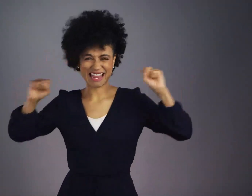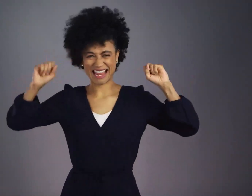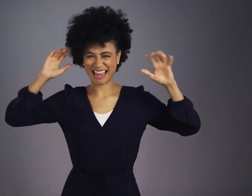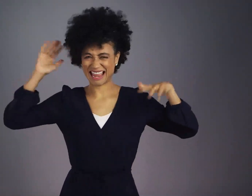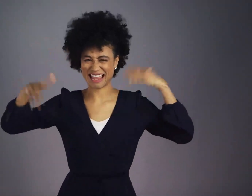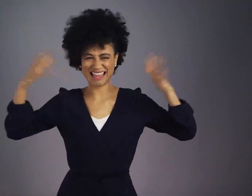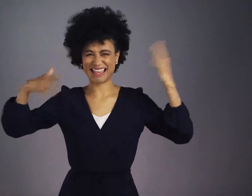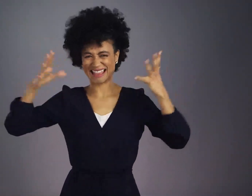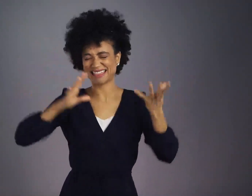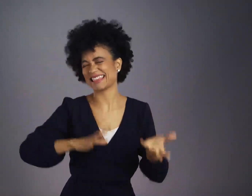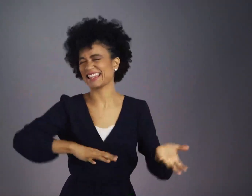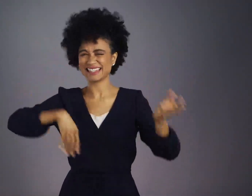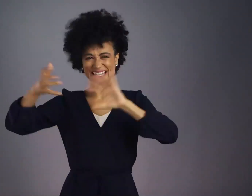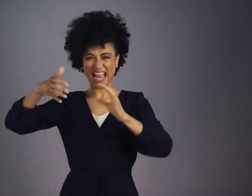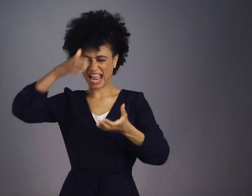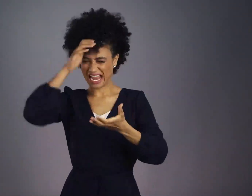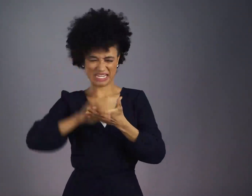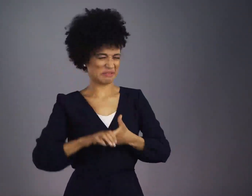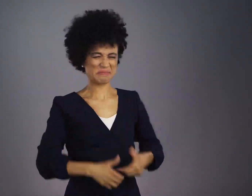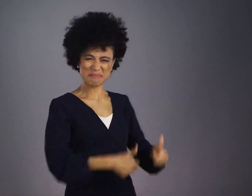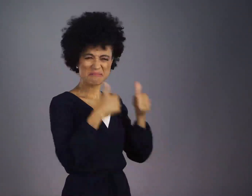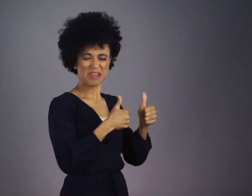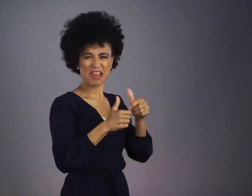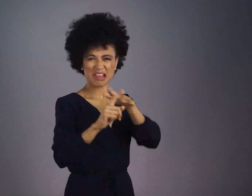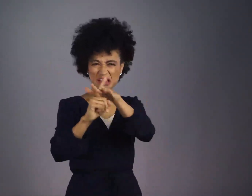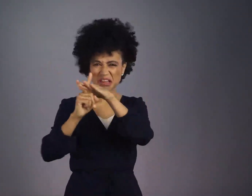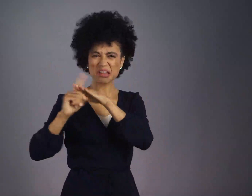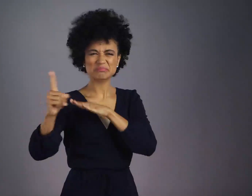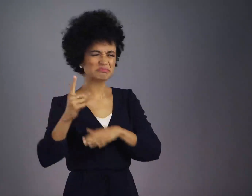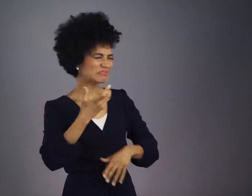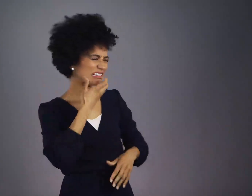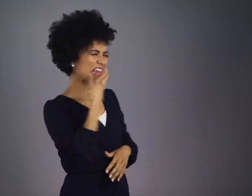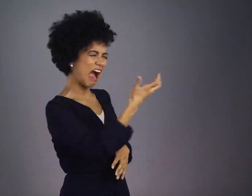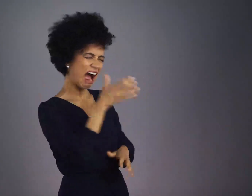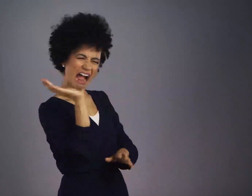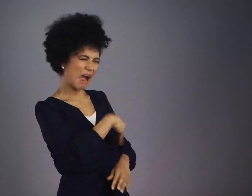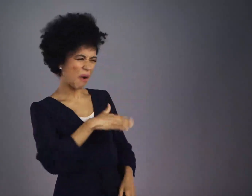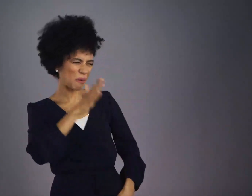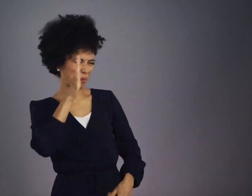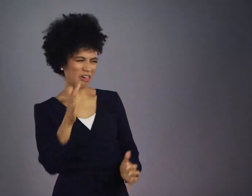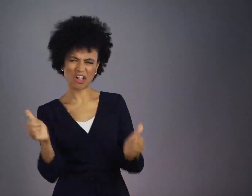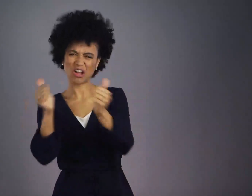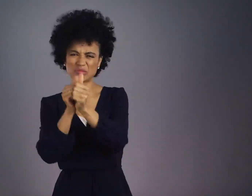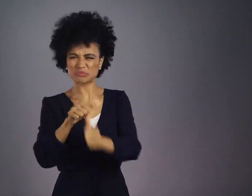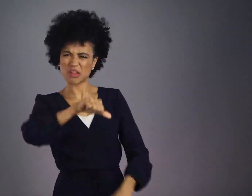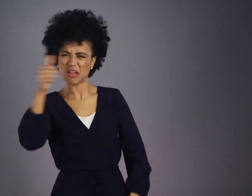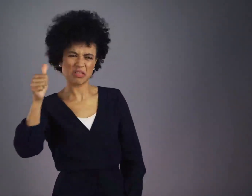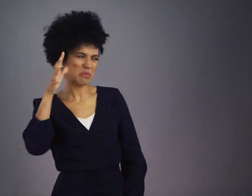In the midst of such pandemonium they may have rushed out threatening to live with the other woman forever.